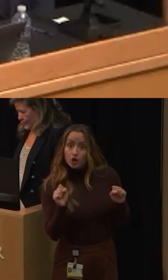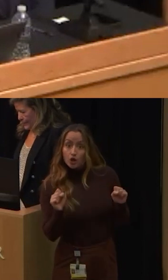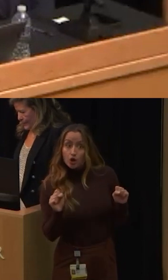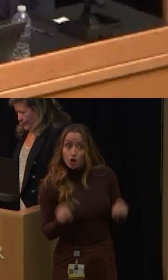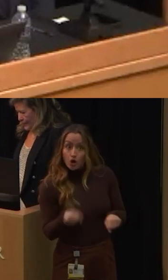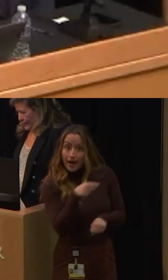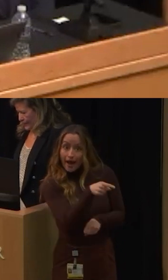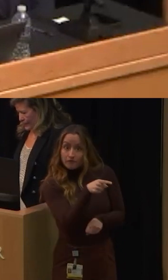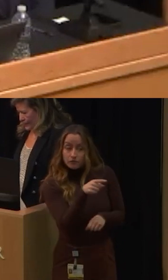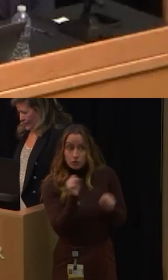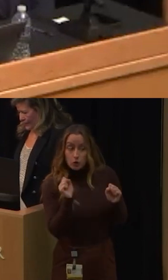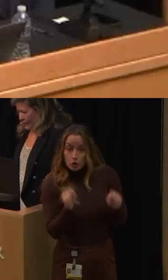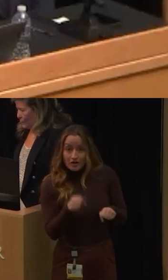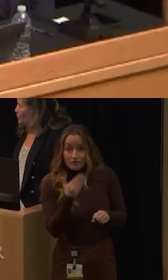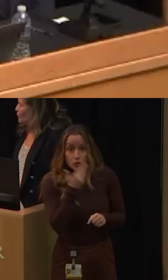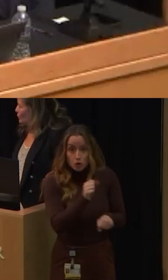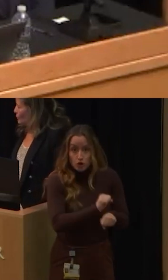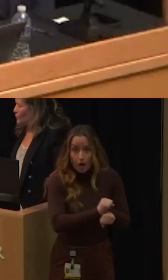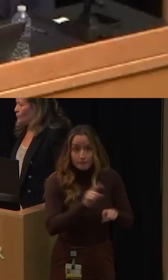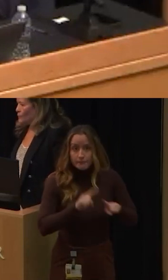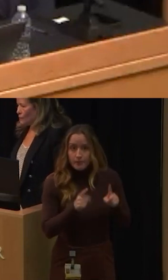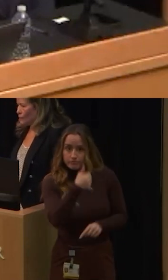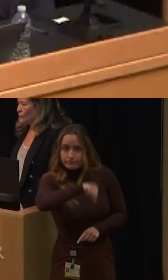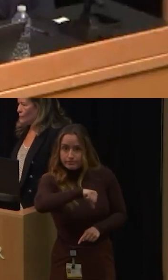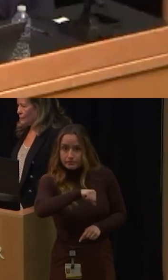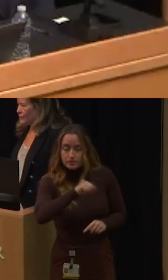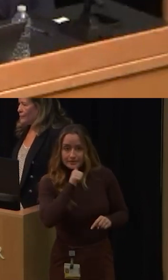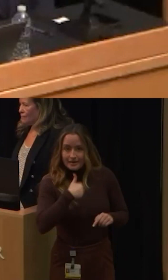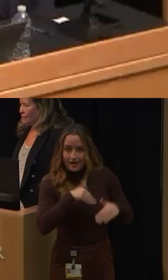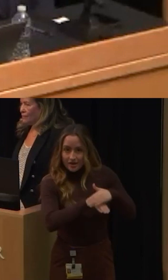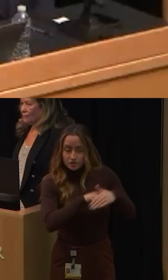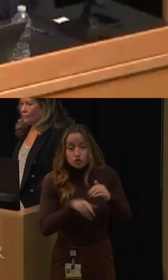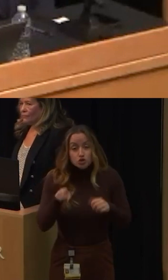of someone who worked at Kodak, but so she did not have access to that living wage job.